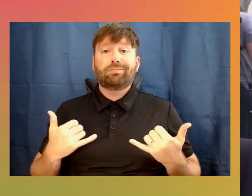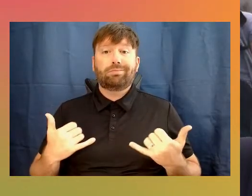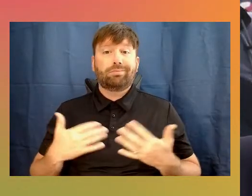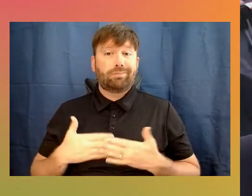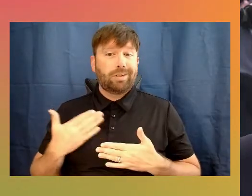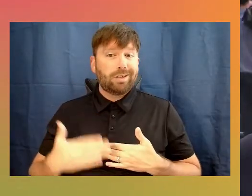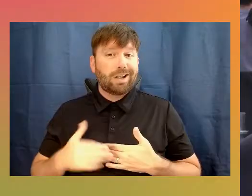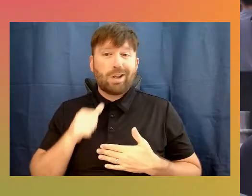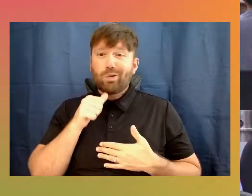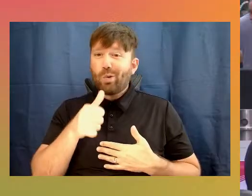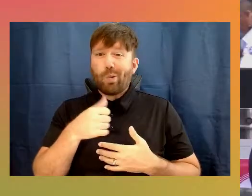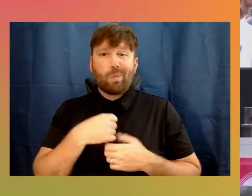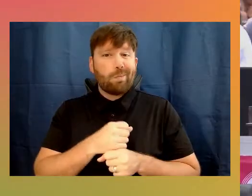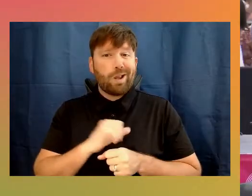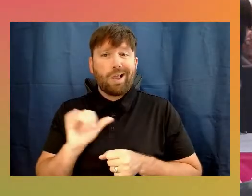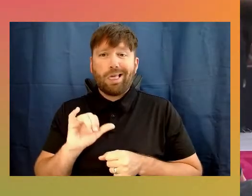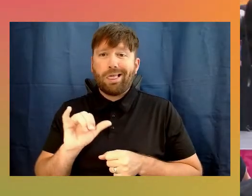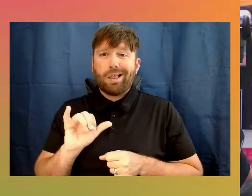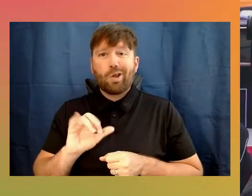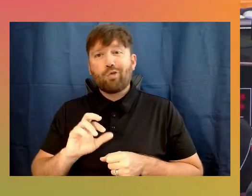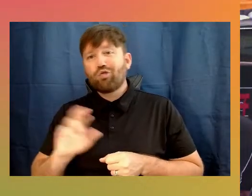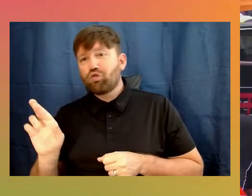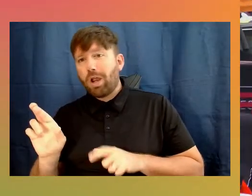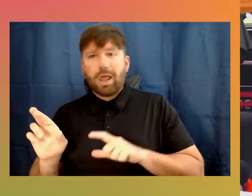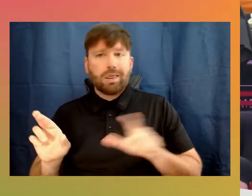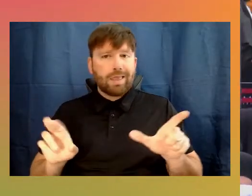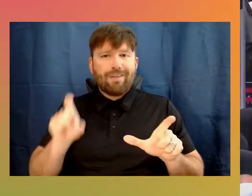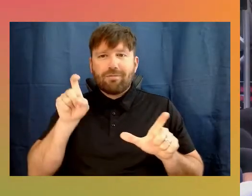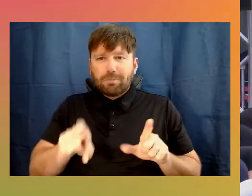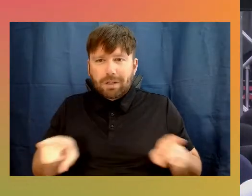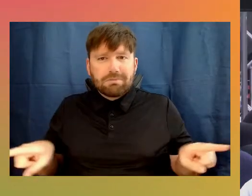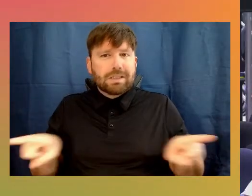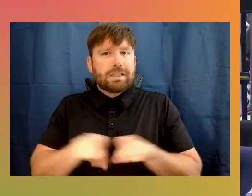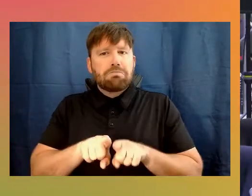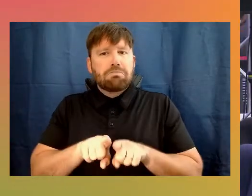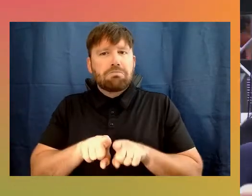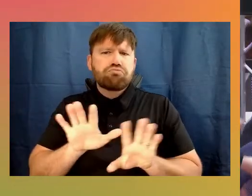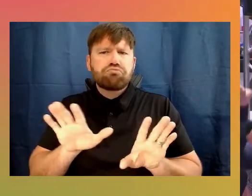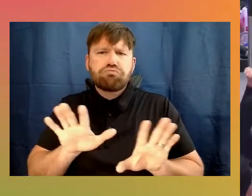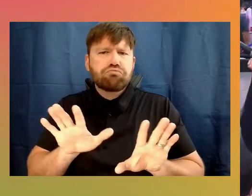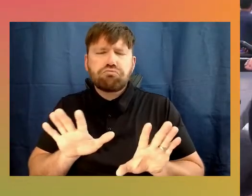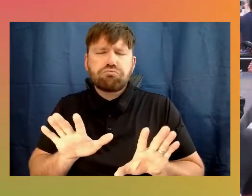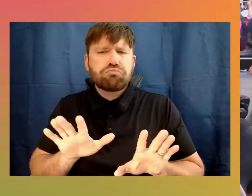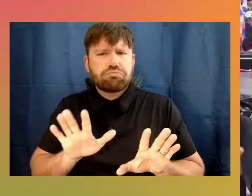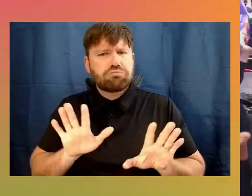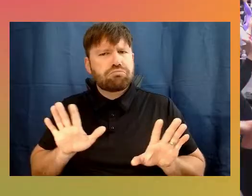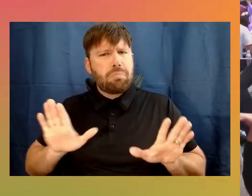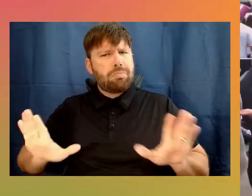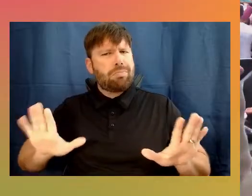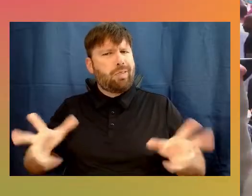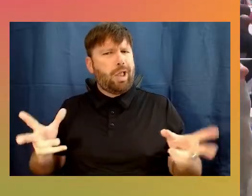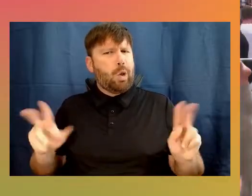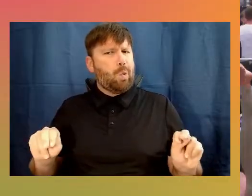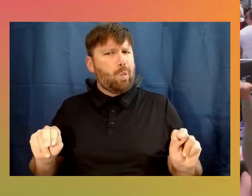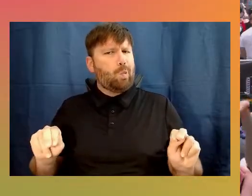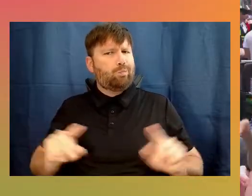FULL EXHALE OUT.